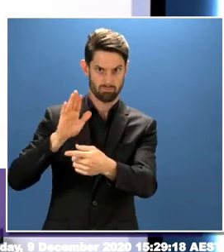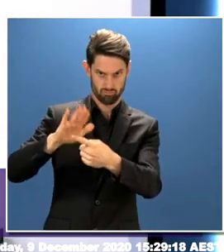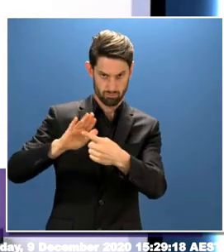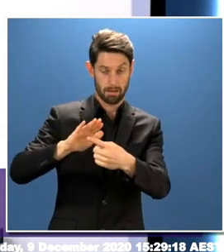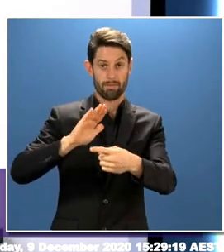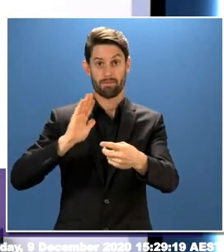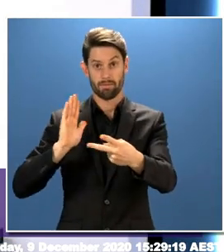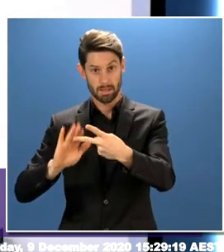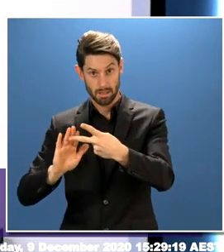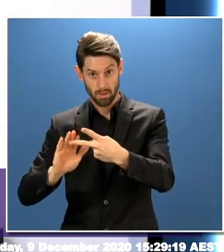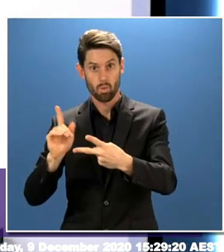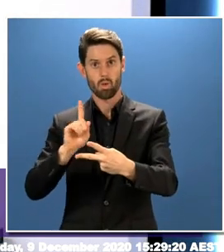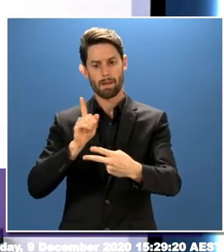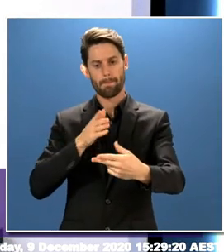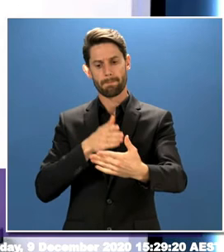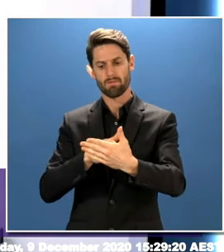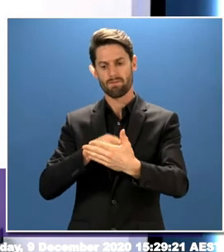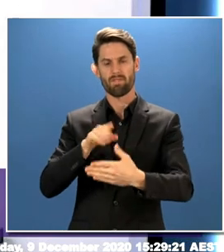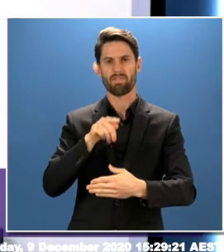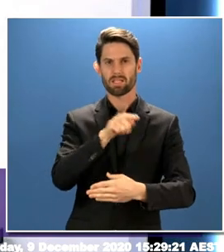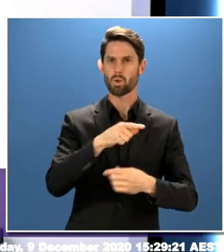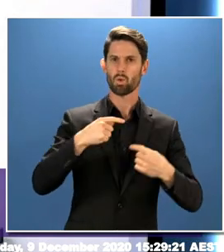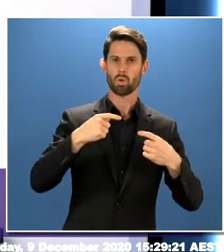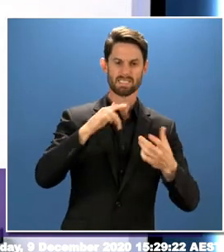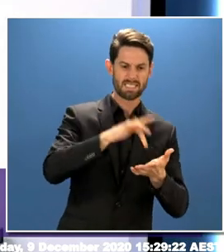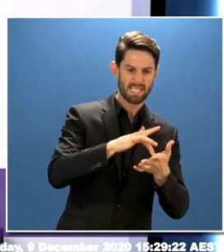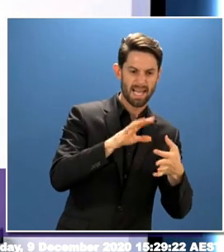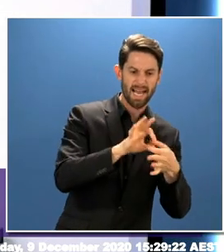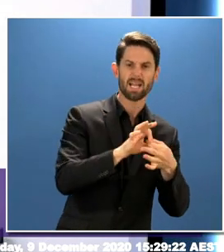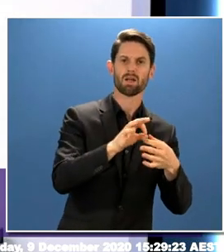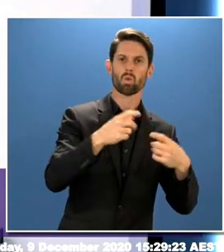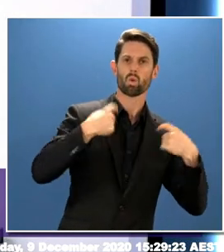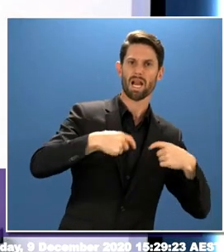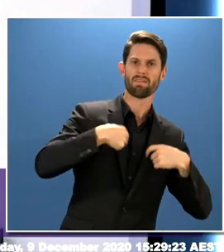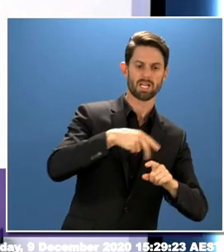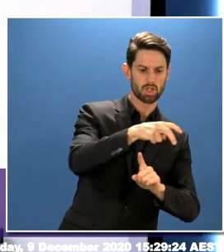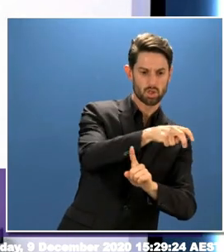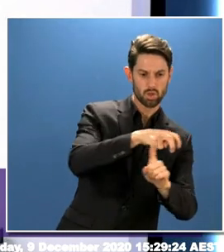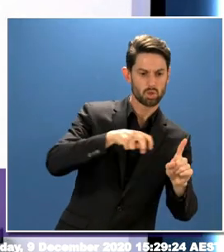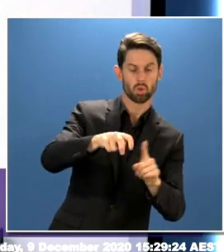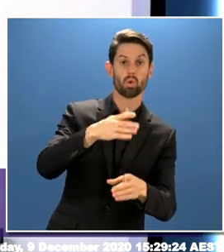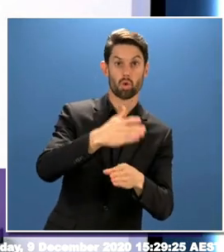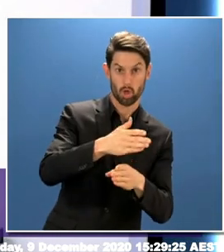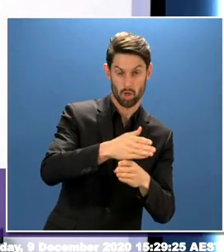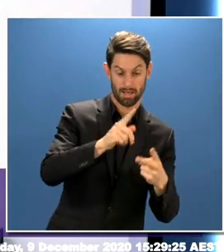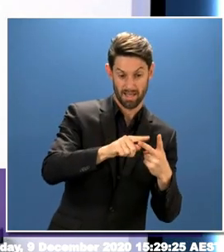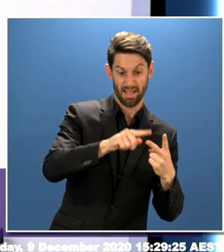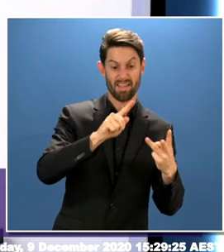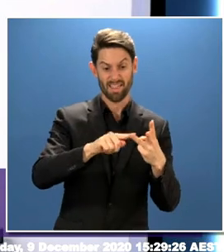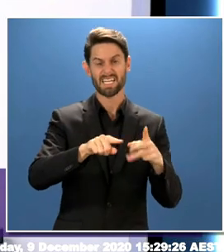the welfare-to-work and then how different schemes themselves create some confusion.